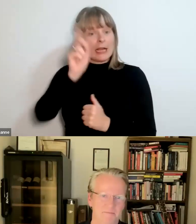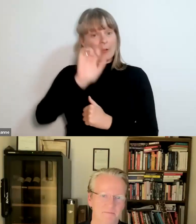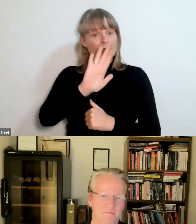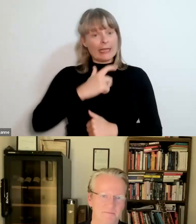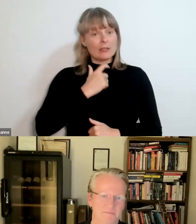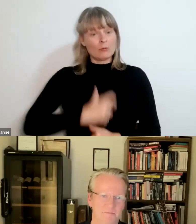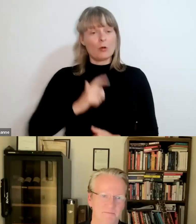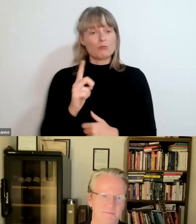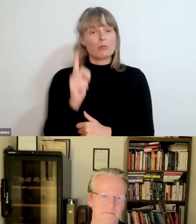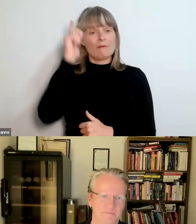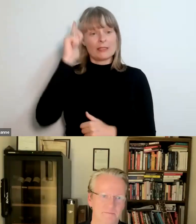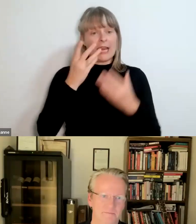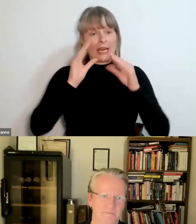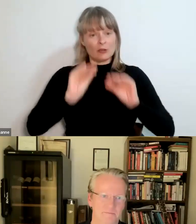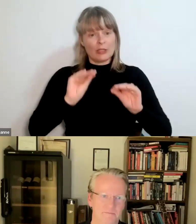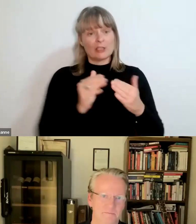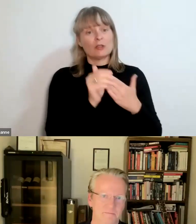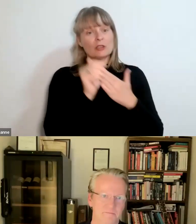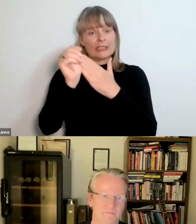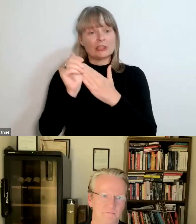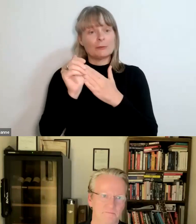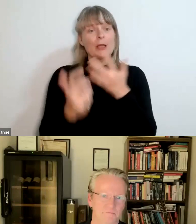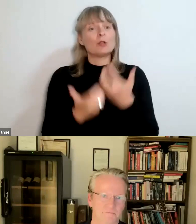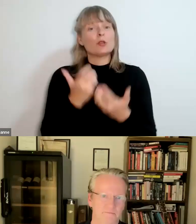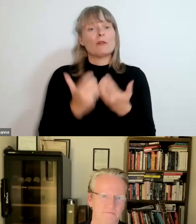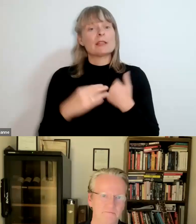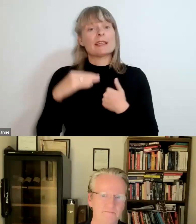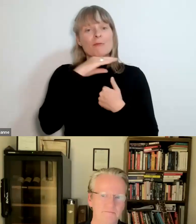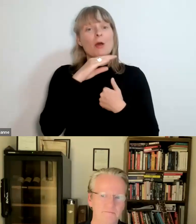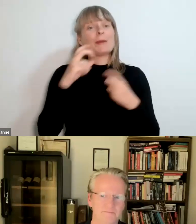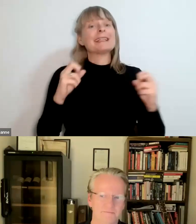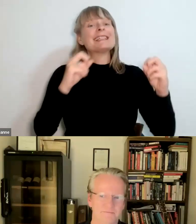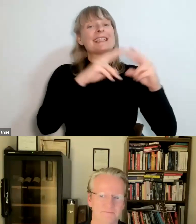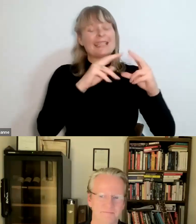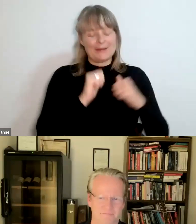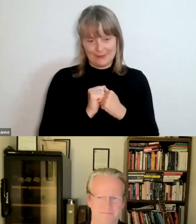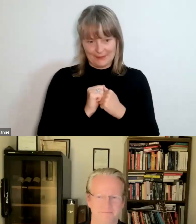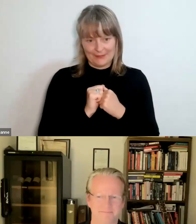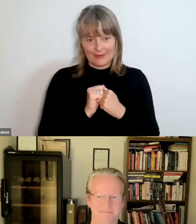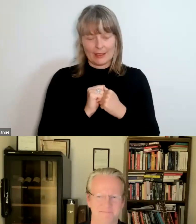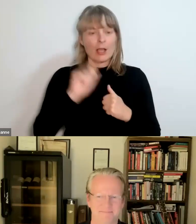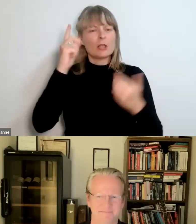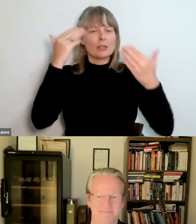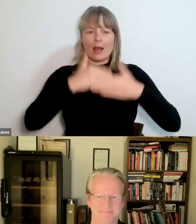books published which I highly recommend. His forthcoming book (with Bill Doyle) is